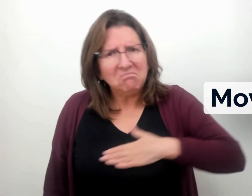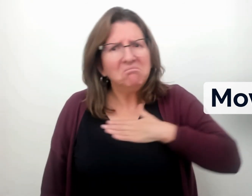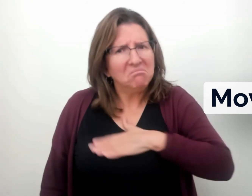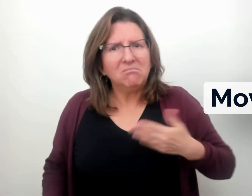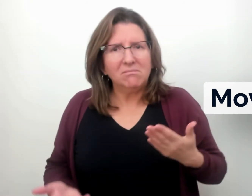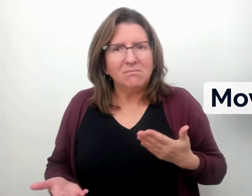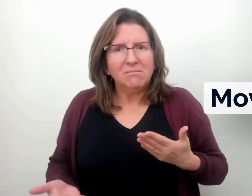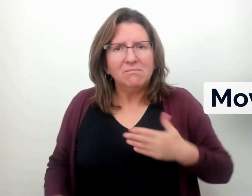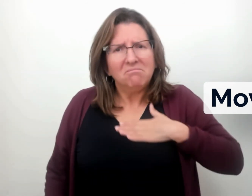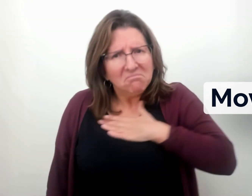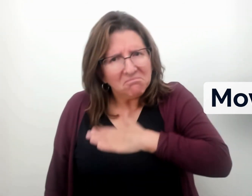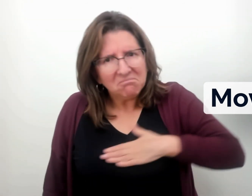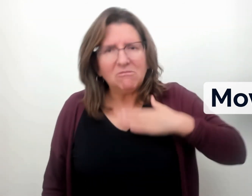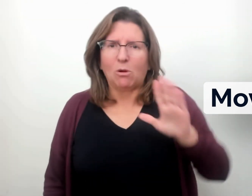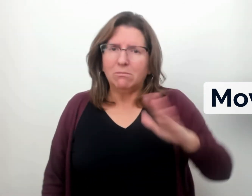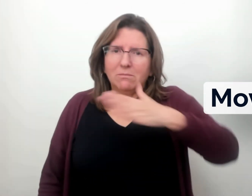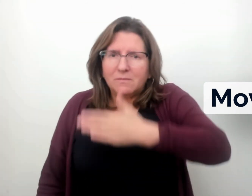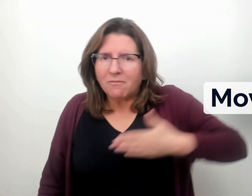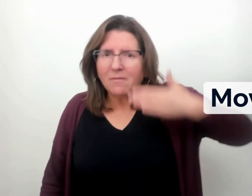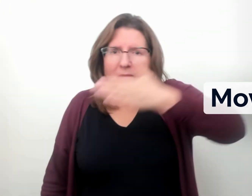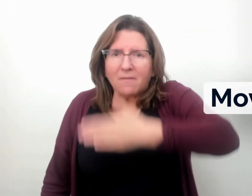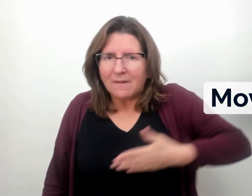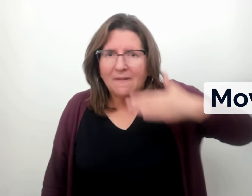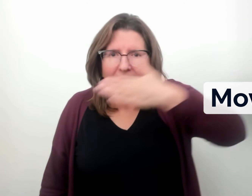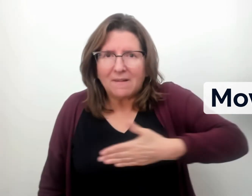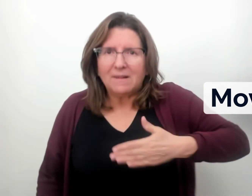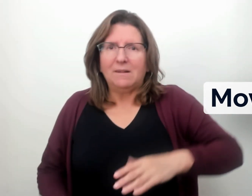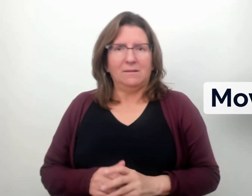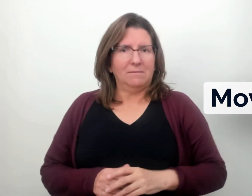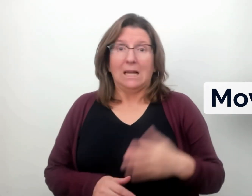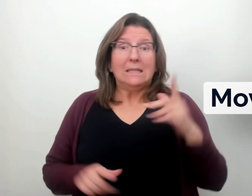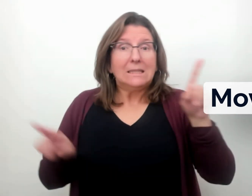means ENJOY or PLEASE are very similar. Meaning depends on my context, right?